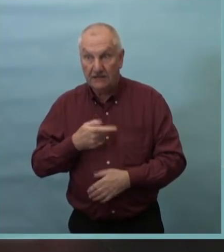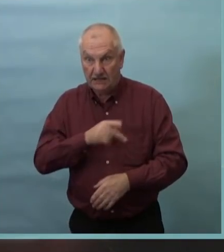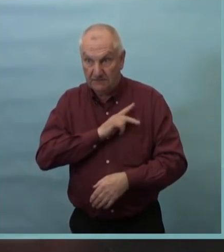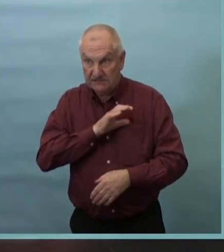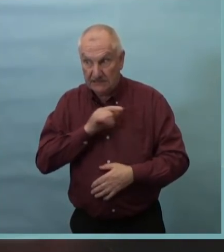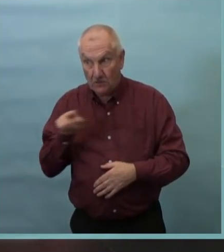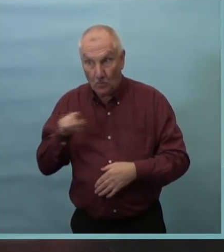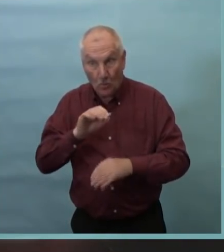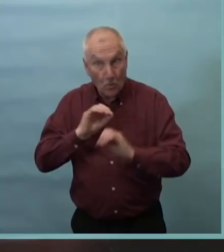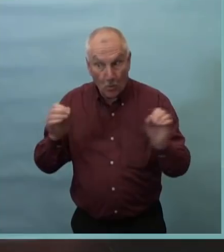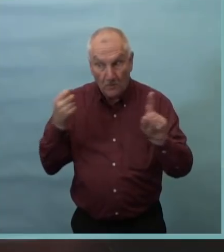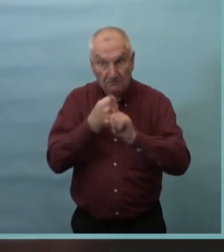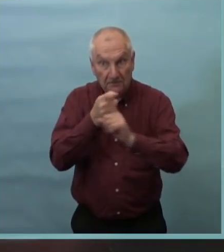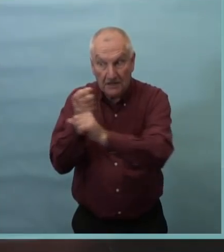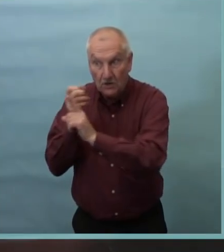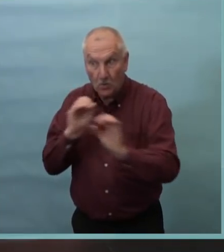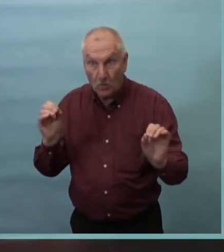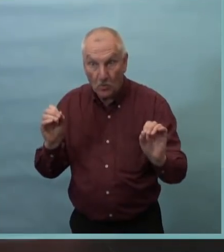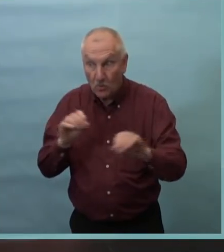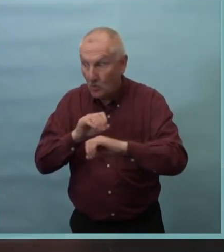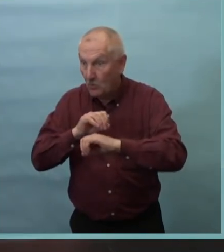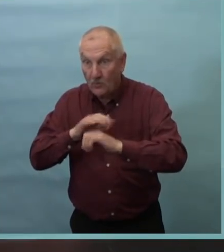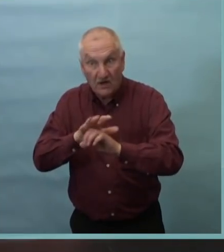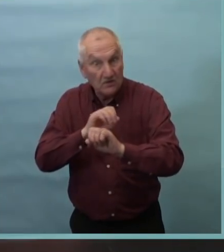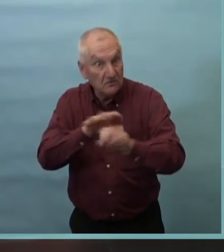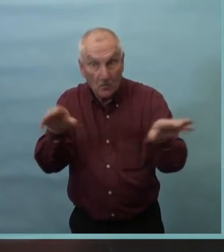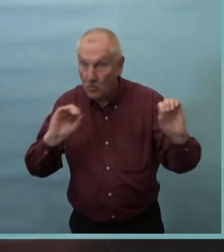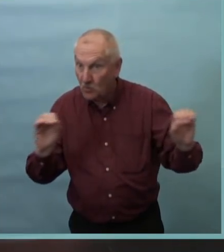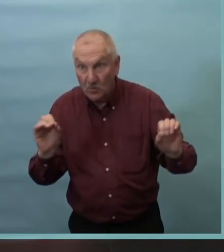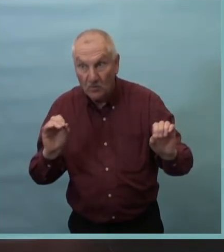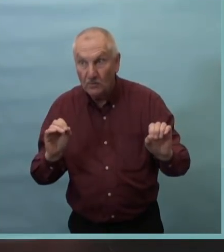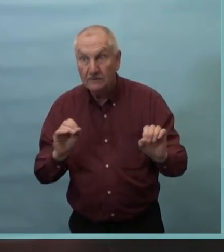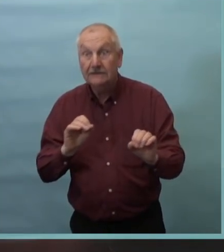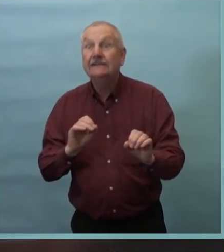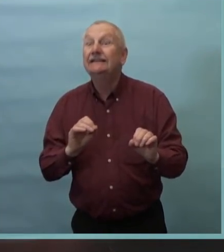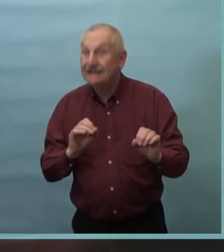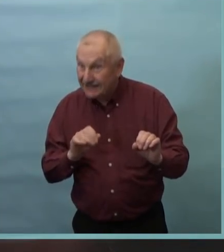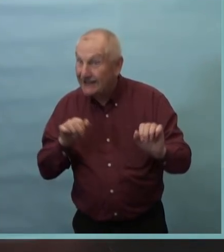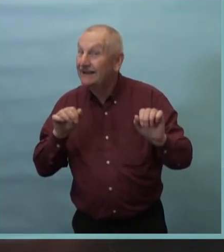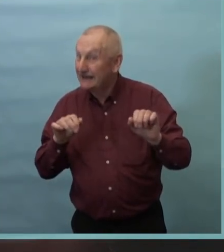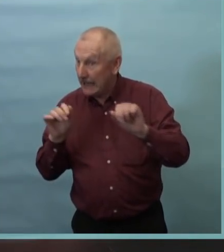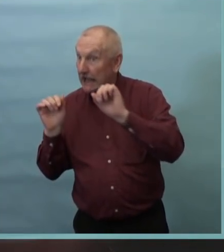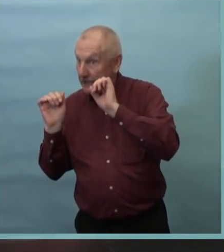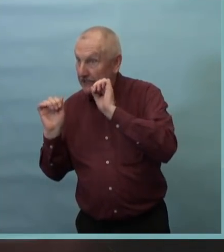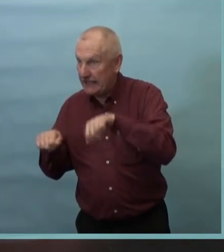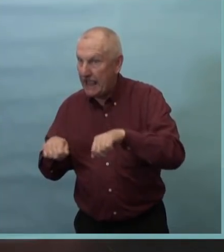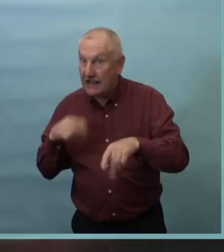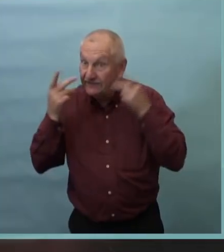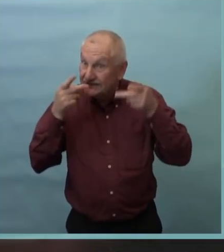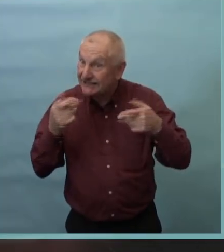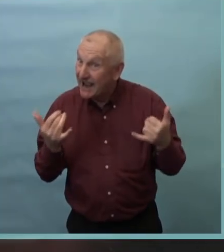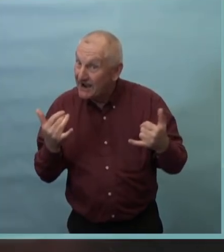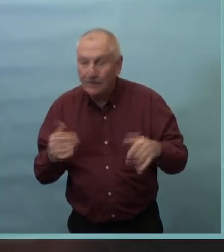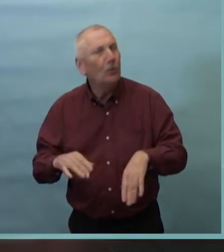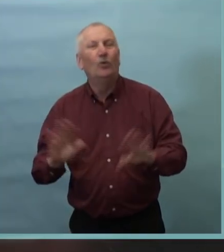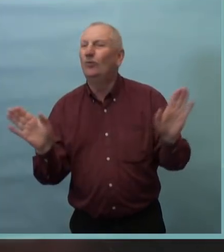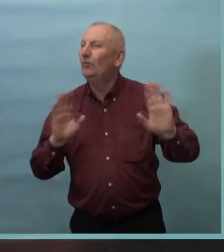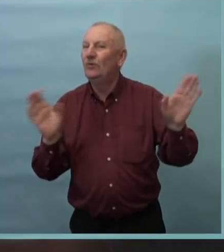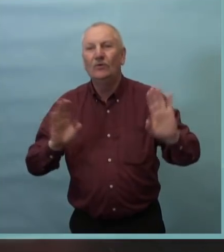to this we're committed to just keeping the disruption to staff at a minimum and